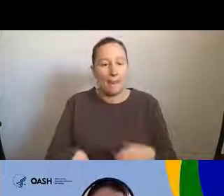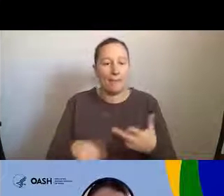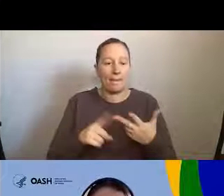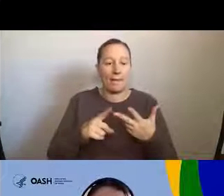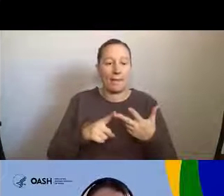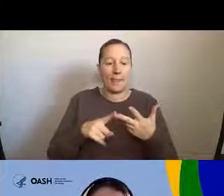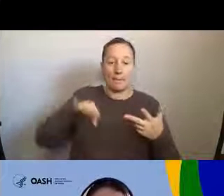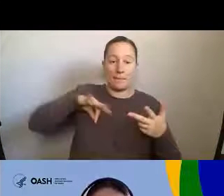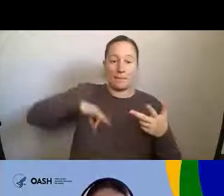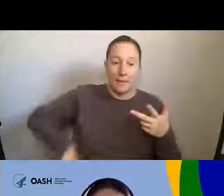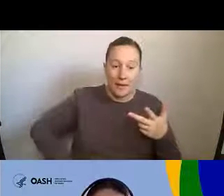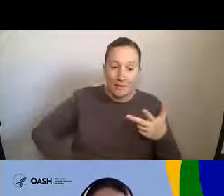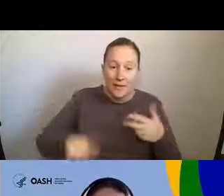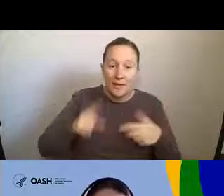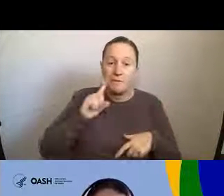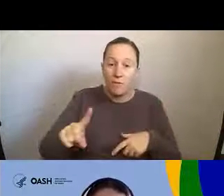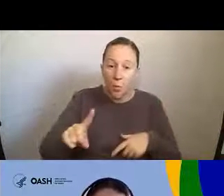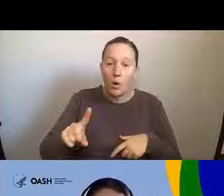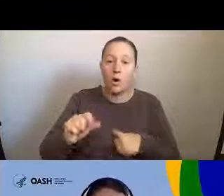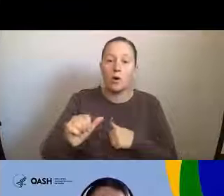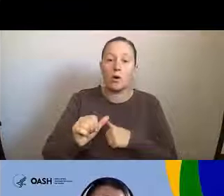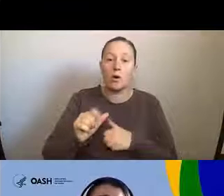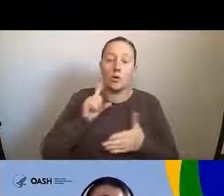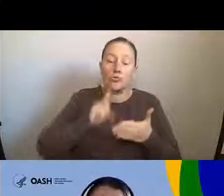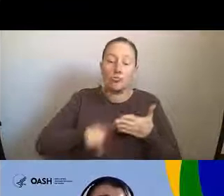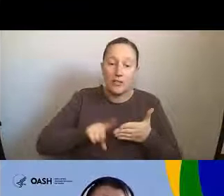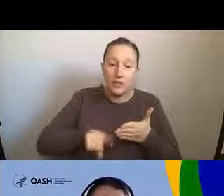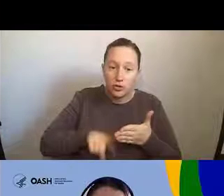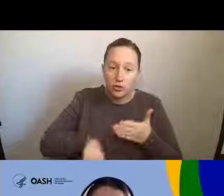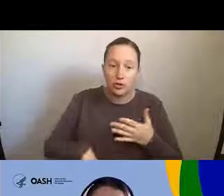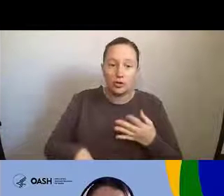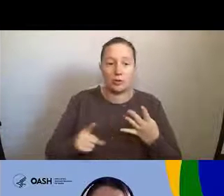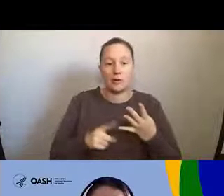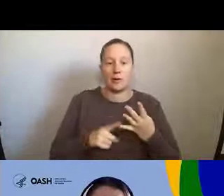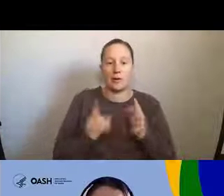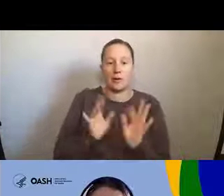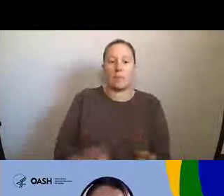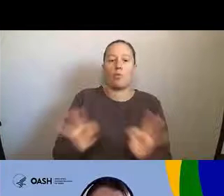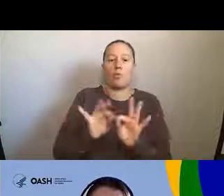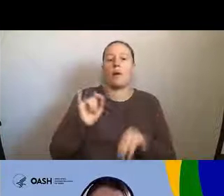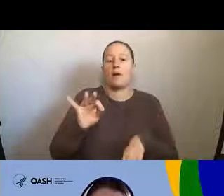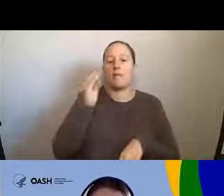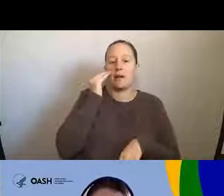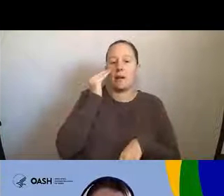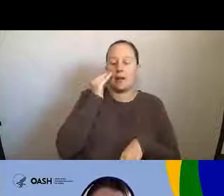and others that your proposal identifies, and the importance of the knowledge to be gained from your research.